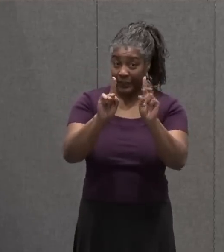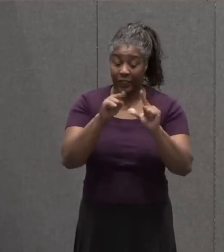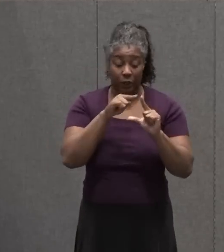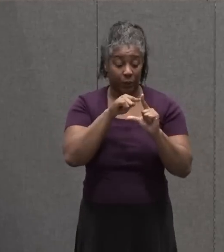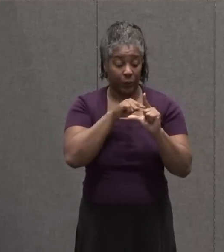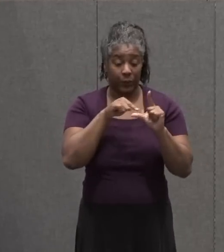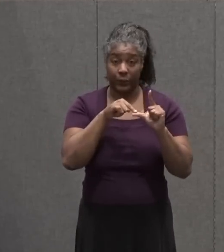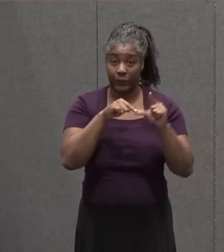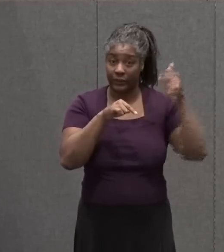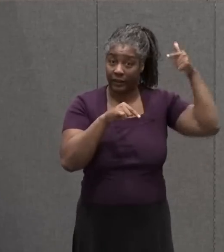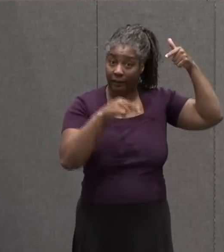corners